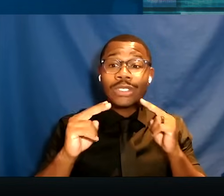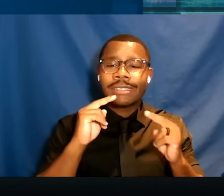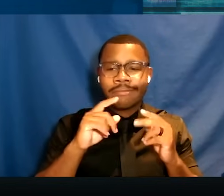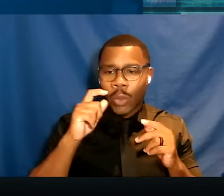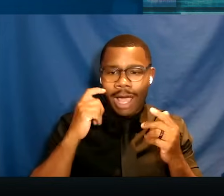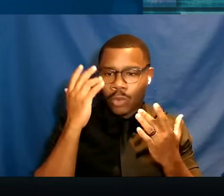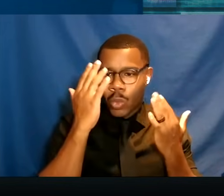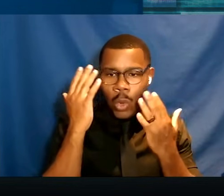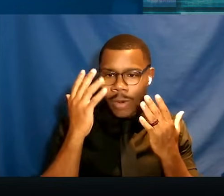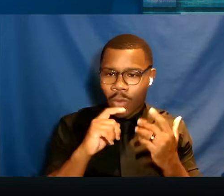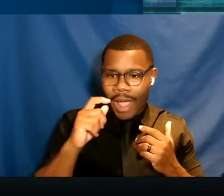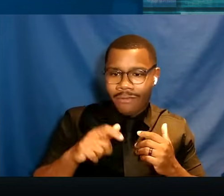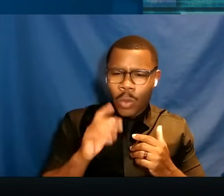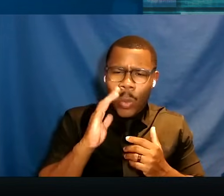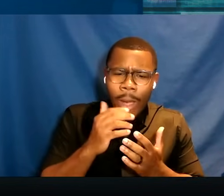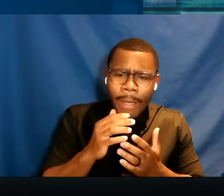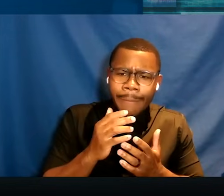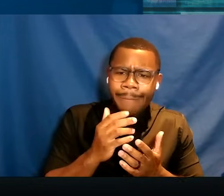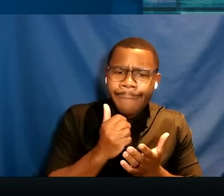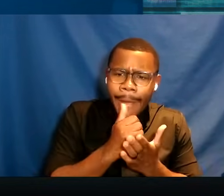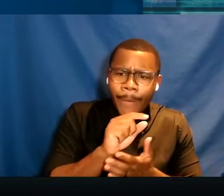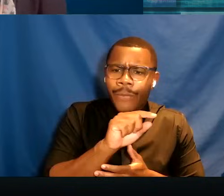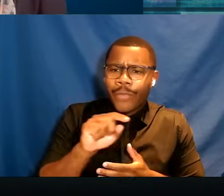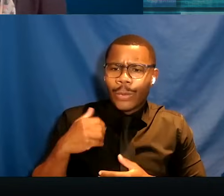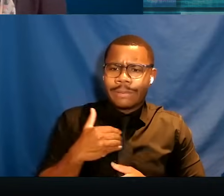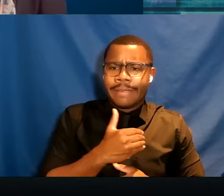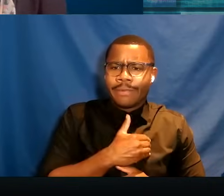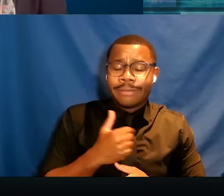for our members as well, so excited for that. Either of you wanna say anything about